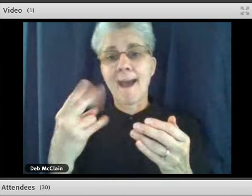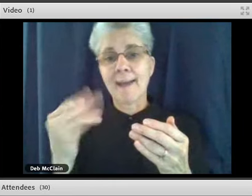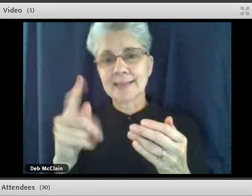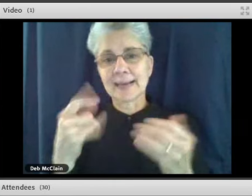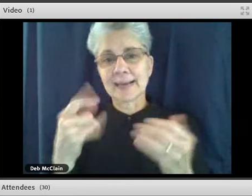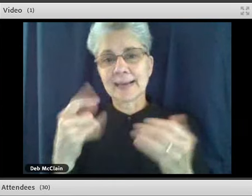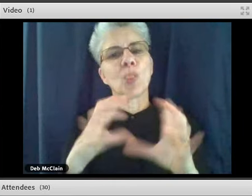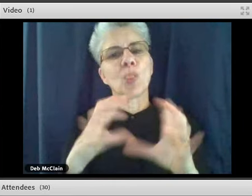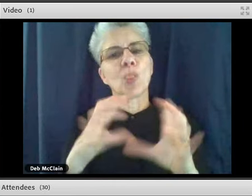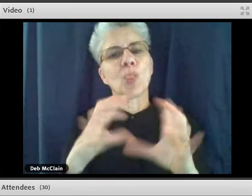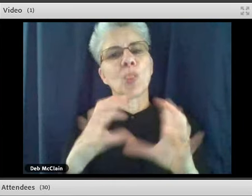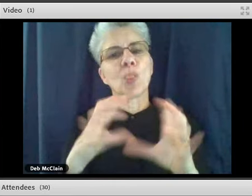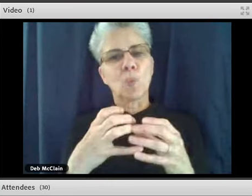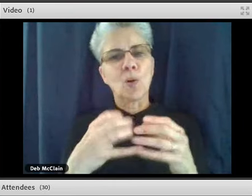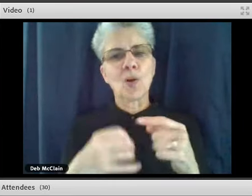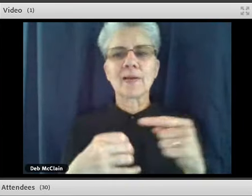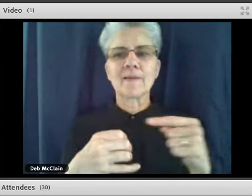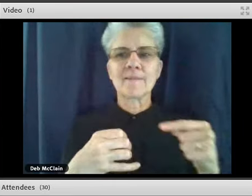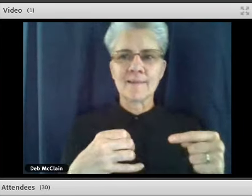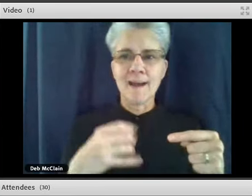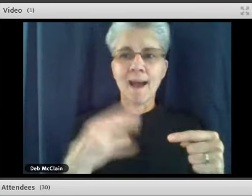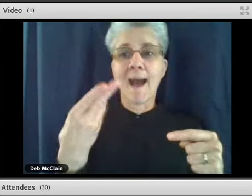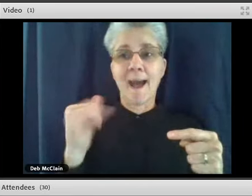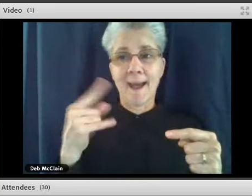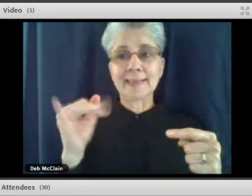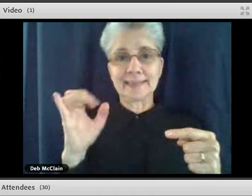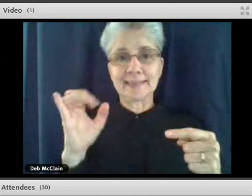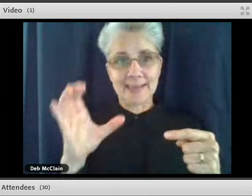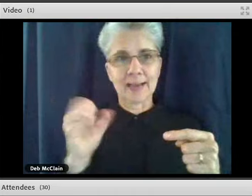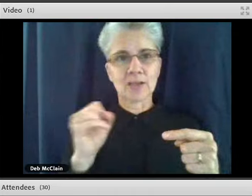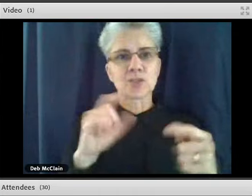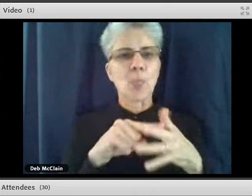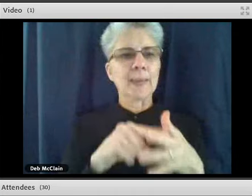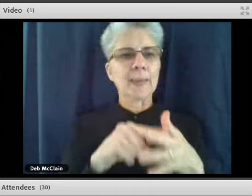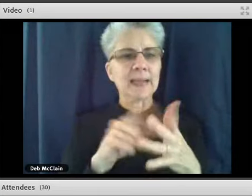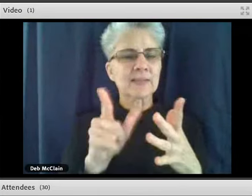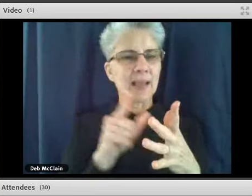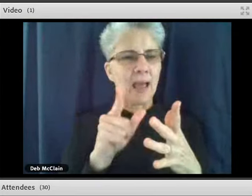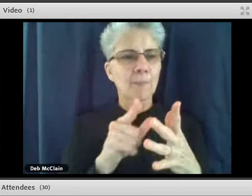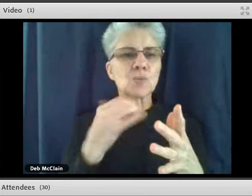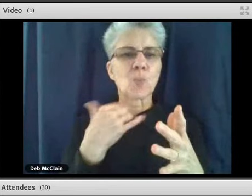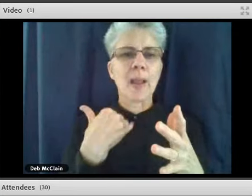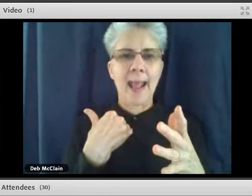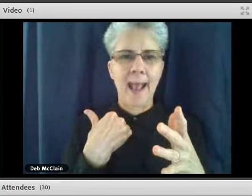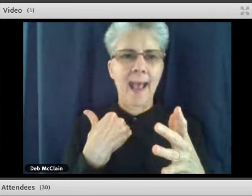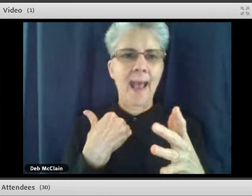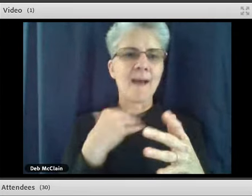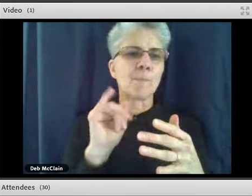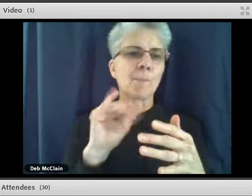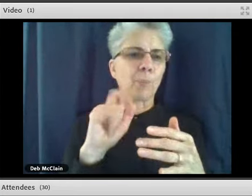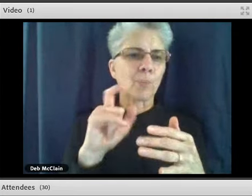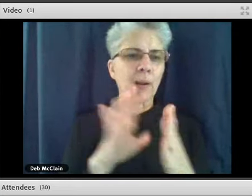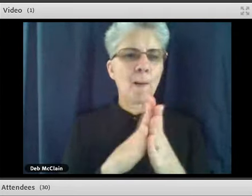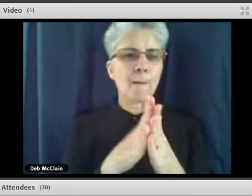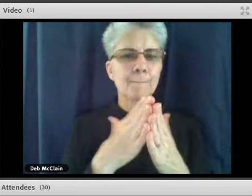low tech, and high tech. And we're in the world of high tech, now. And so, some of the examples about the beginnings of libraries.